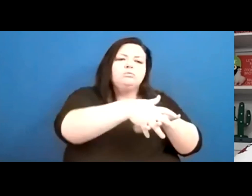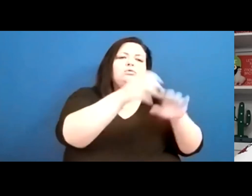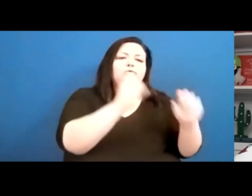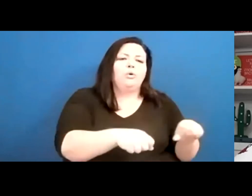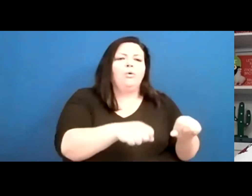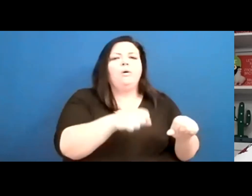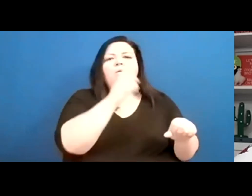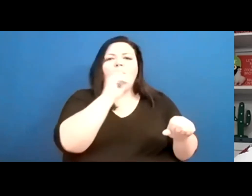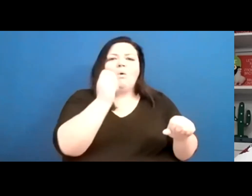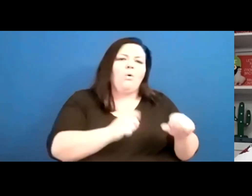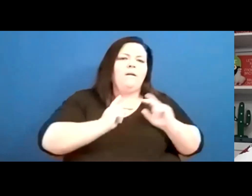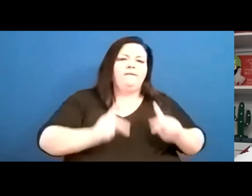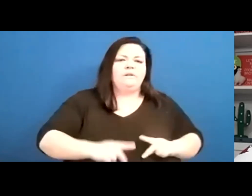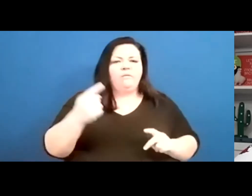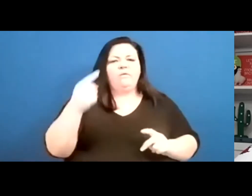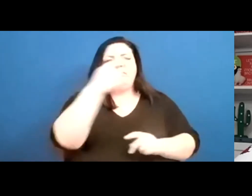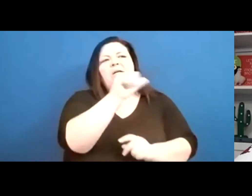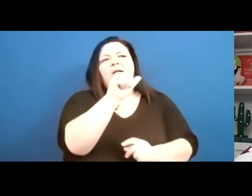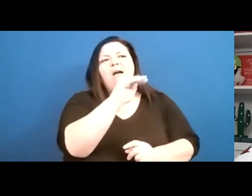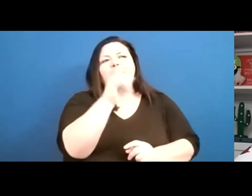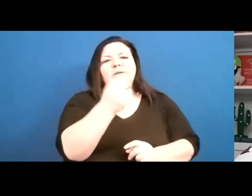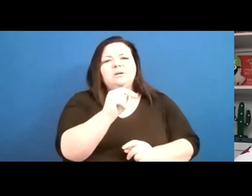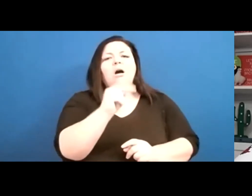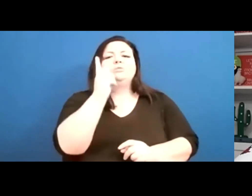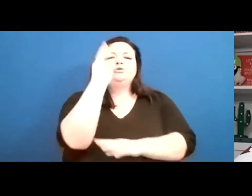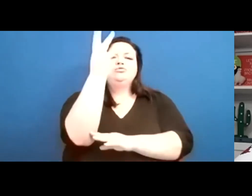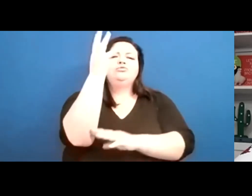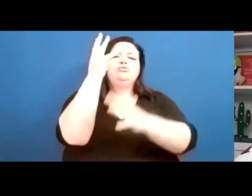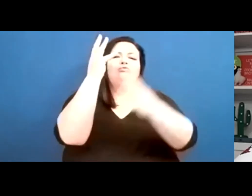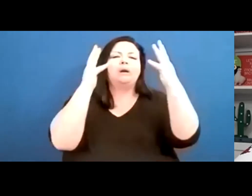in the Amazon, among tree tops/ and temple sites, but I have discovered://